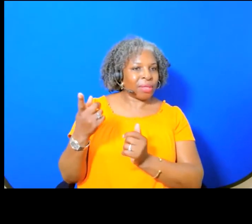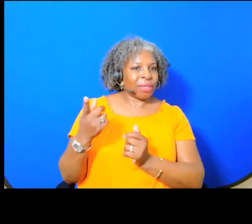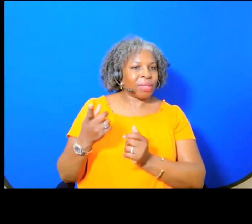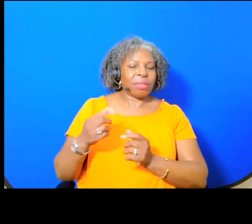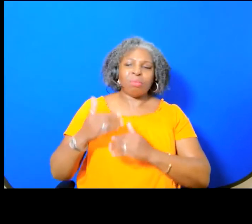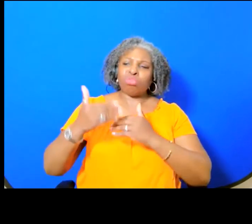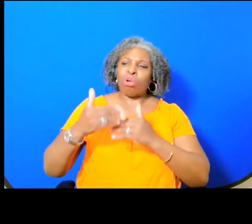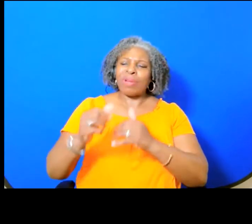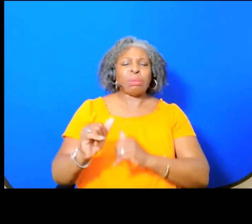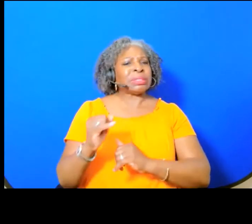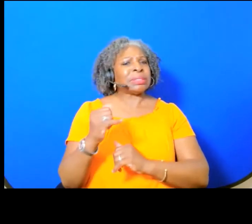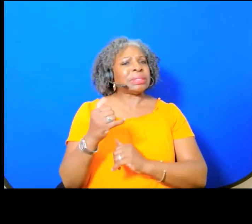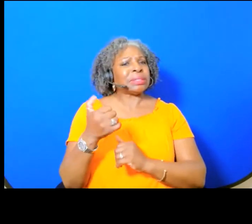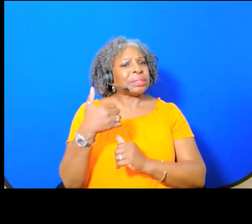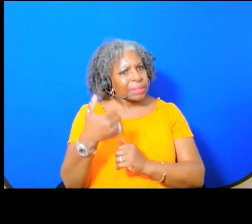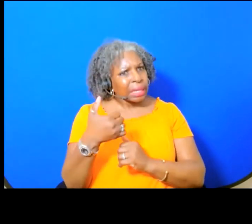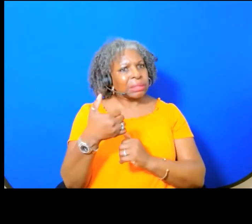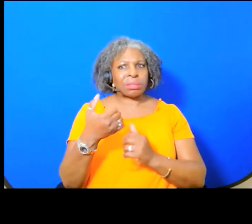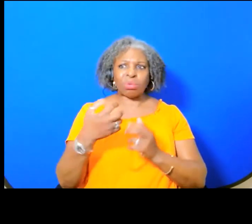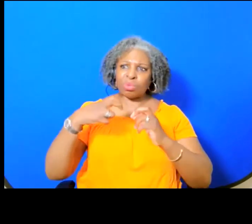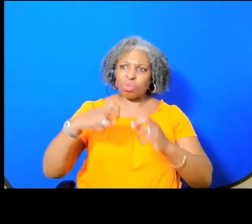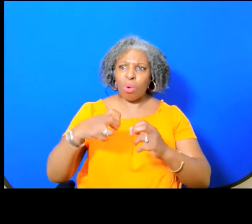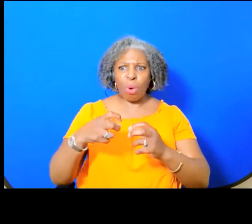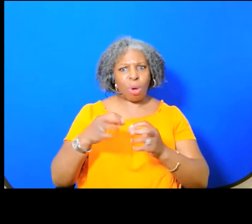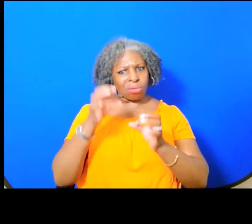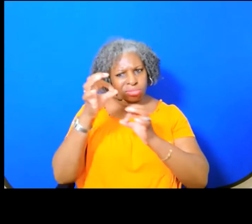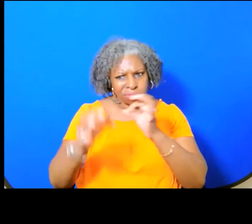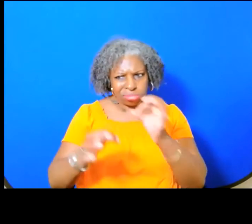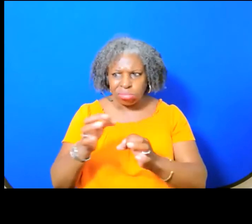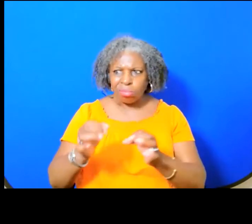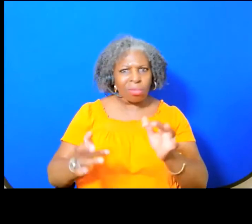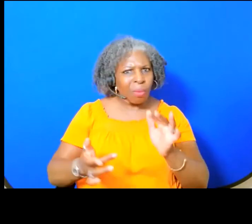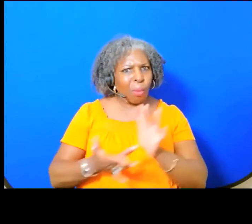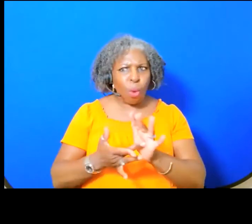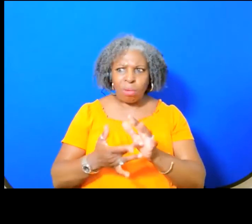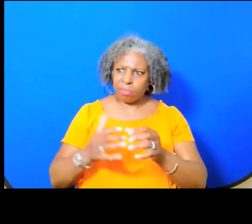explores lines of inquiry that we feel are most vital for the sector to pursue right now.